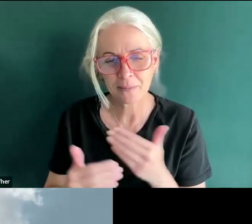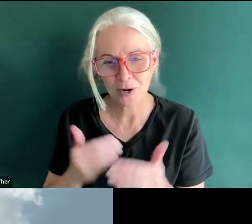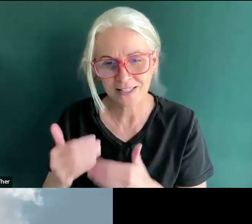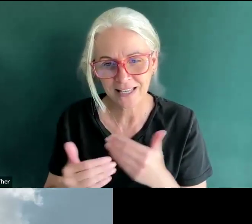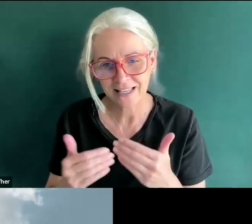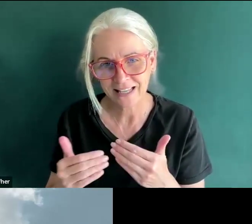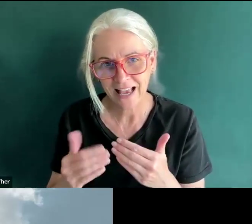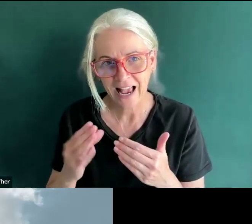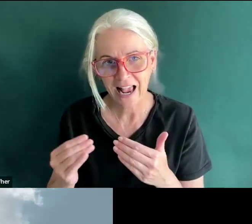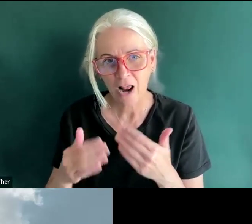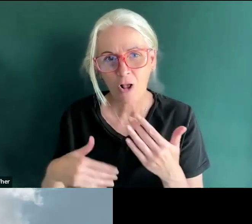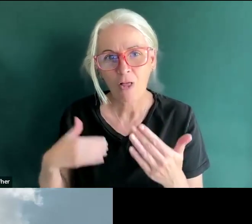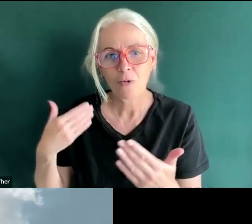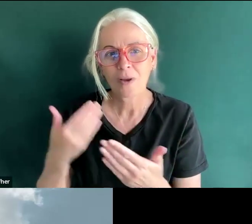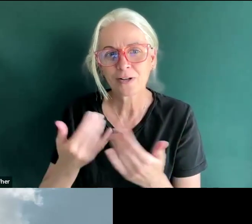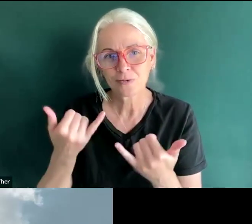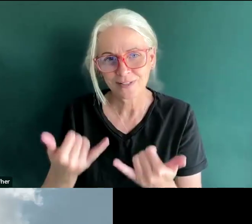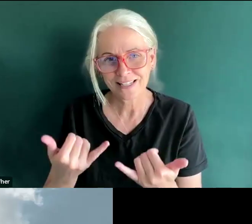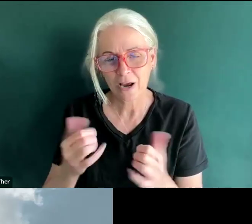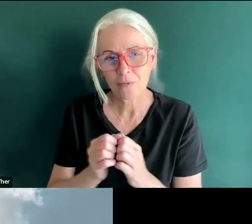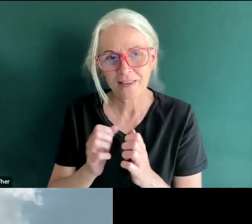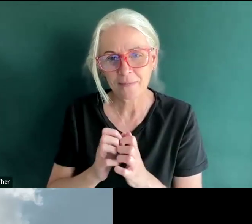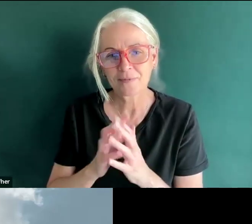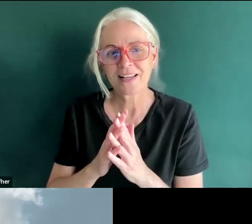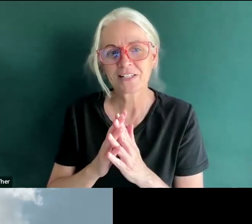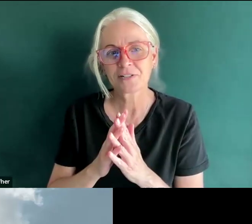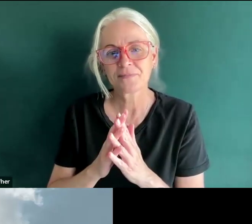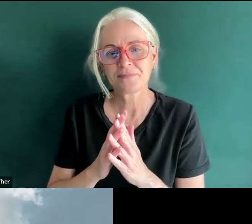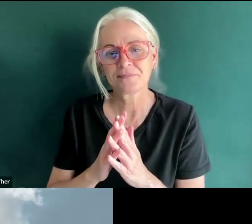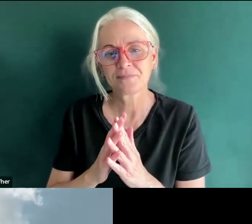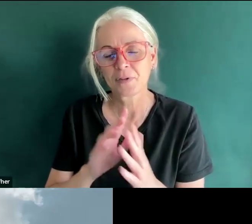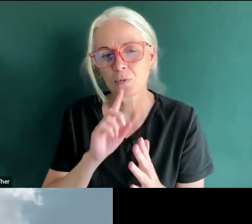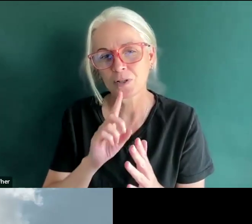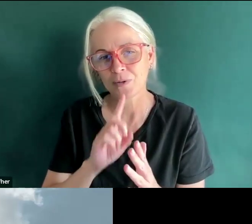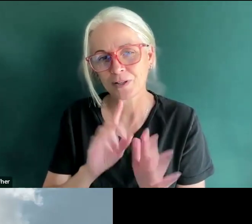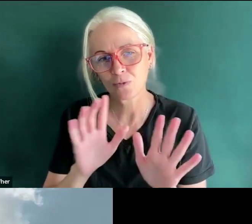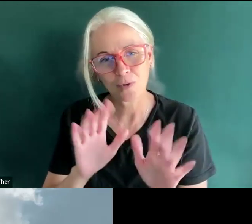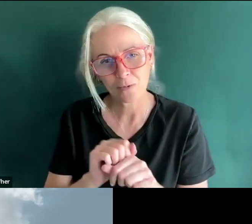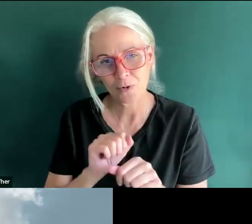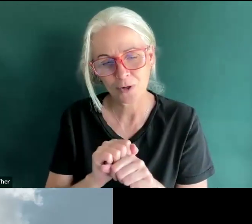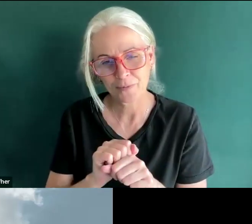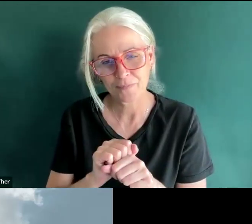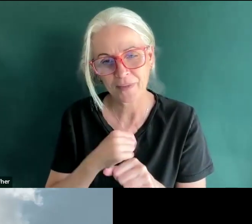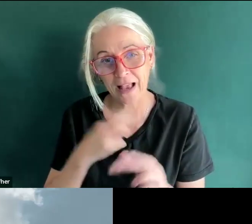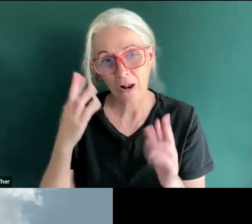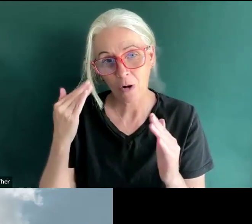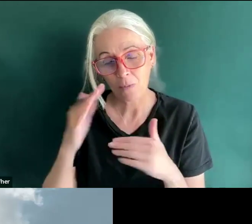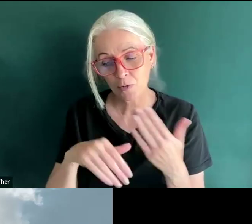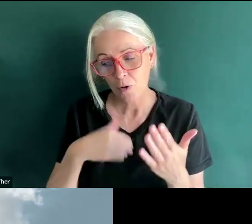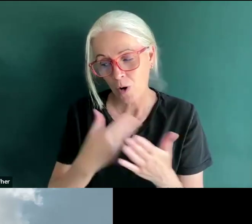all the way to now in the implementation stage. So, really great work, and I hope you all sign up